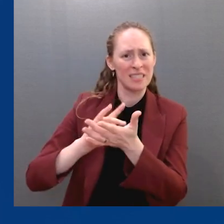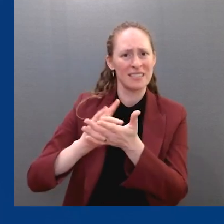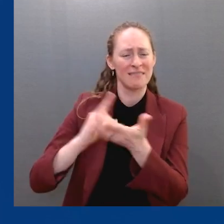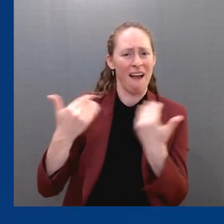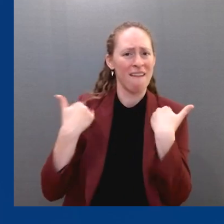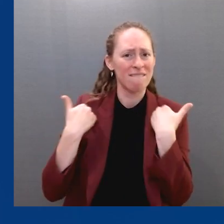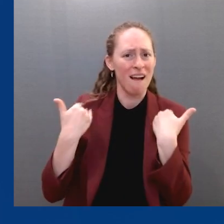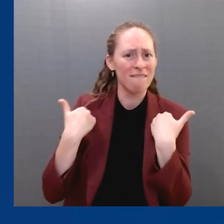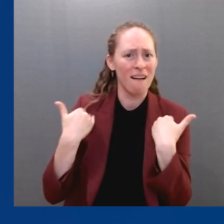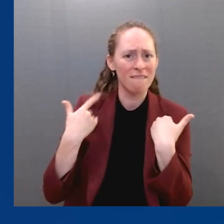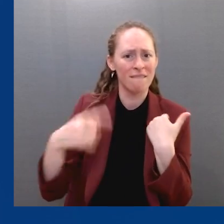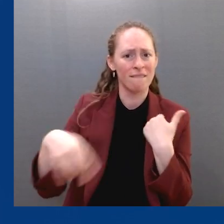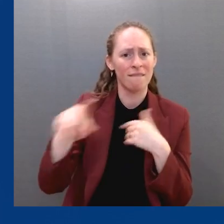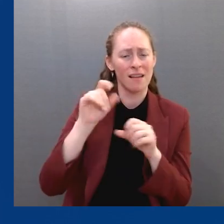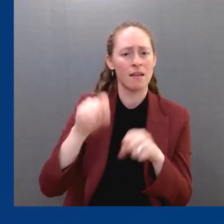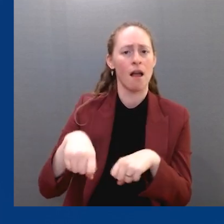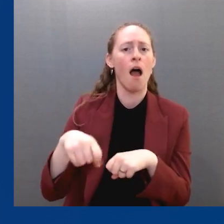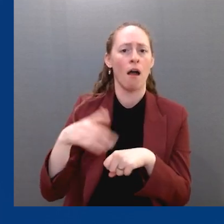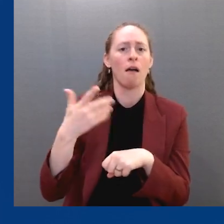and end up reducing your risk of being in the ICU.